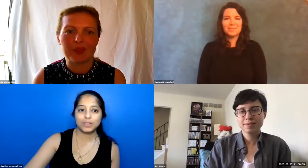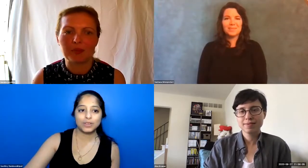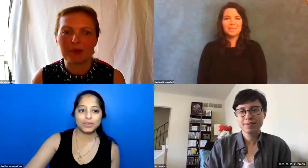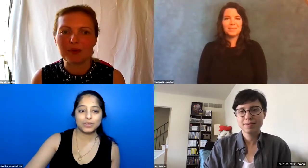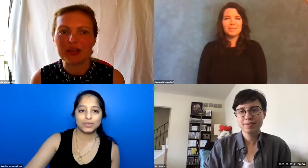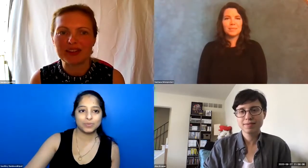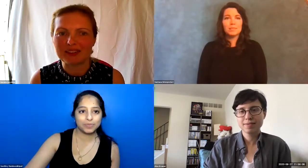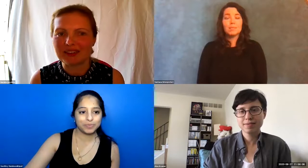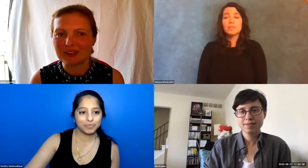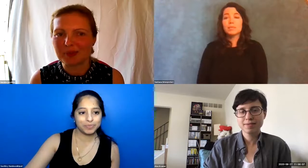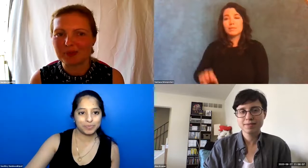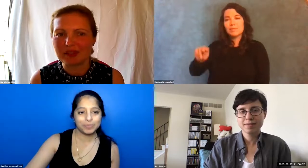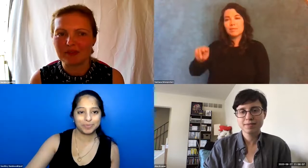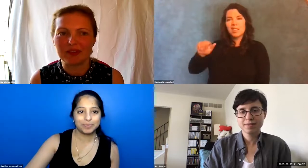Natalia Levshina: Maybe we can ask